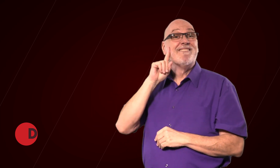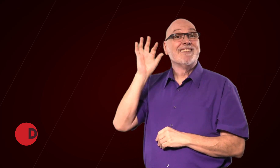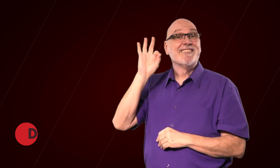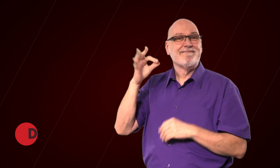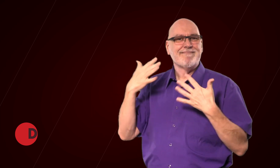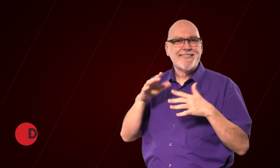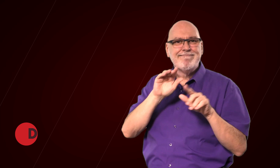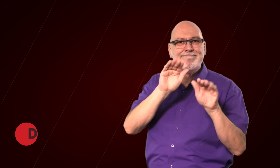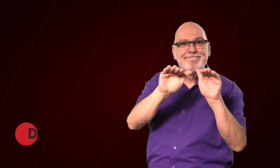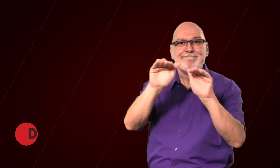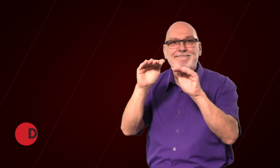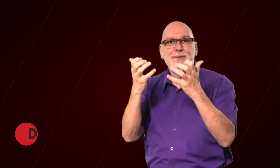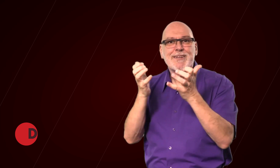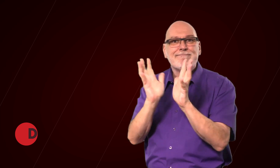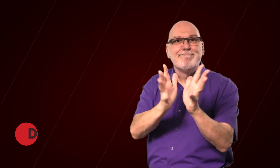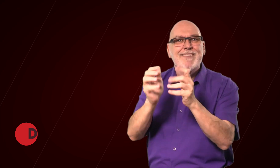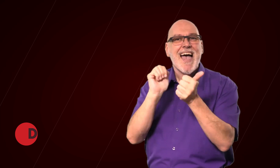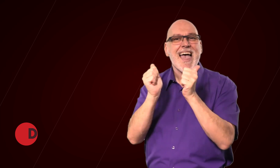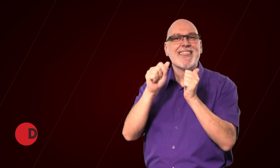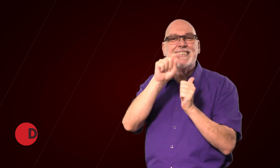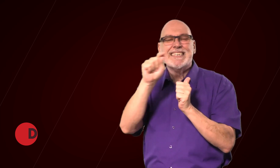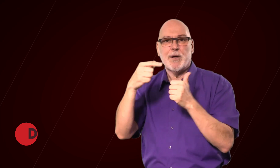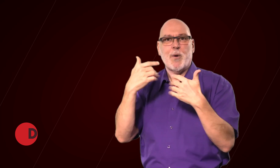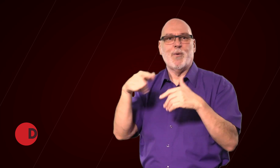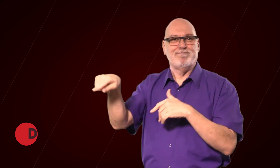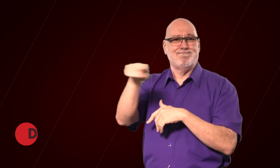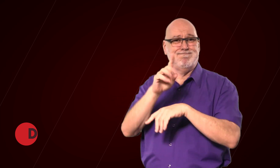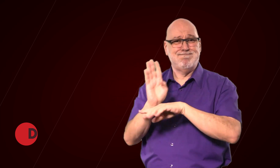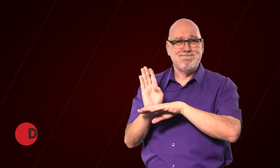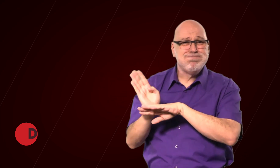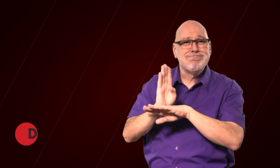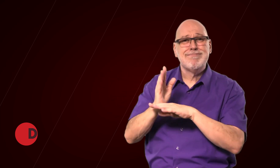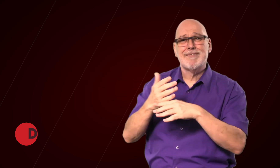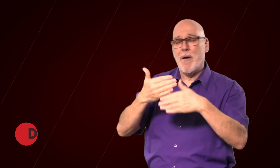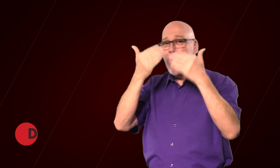DeafDots reached out to several athletes but they were either busy